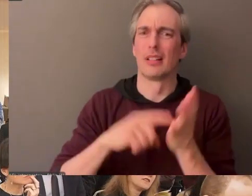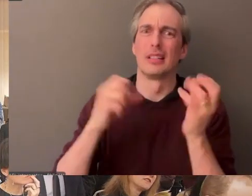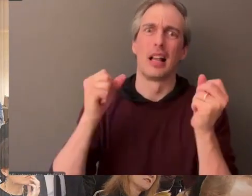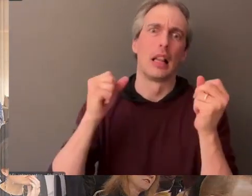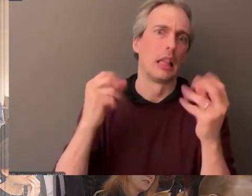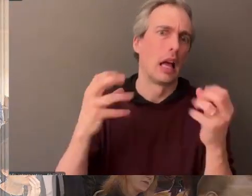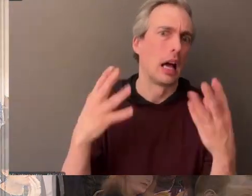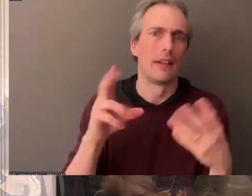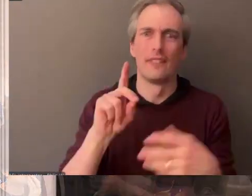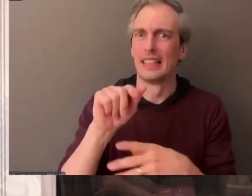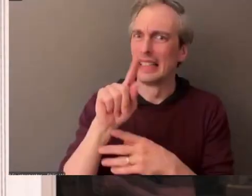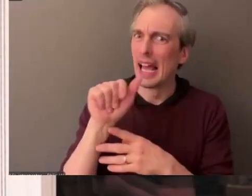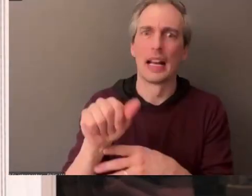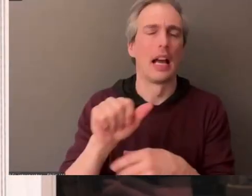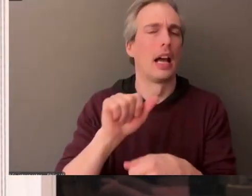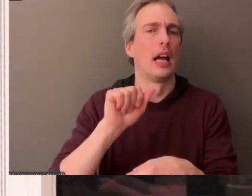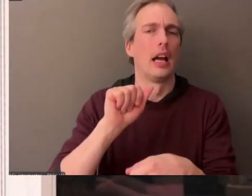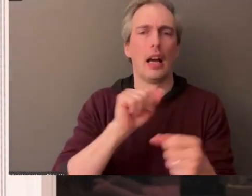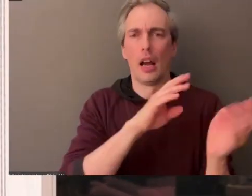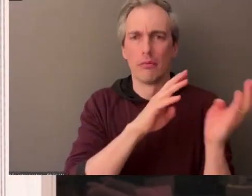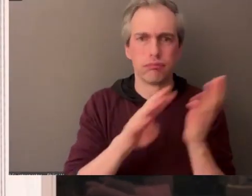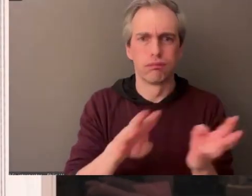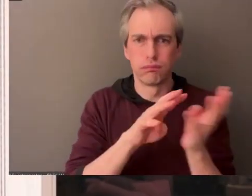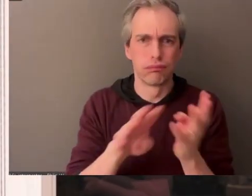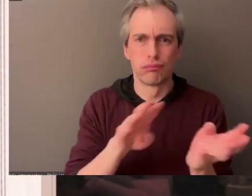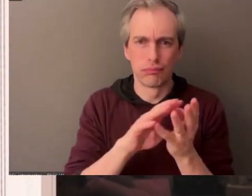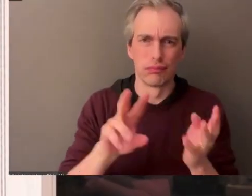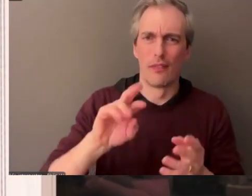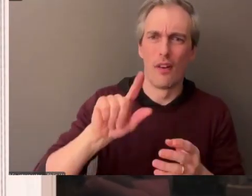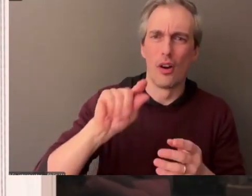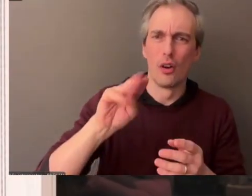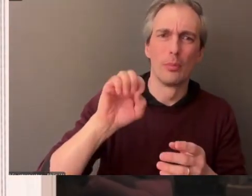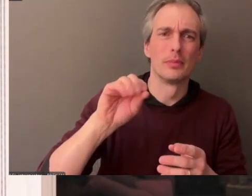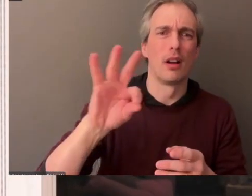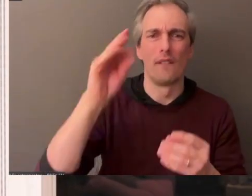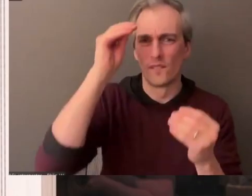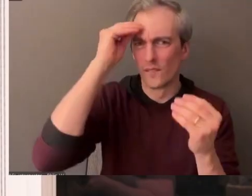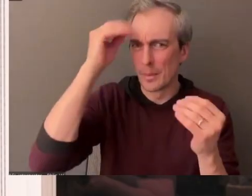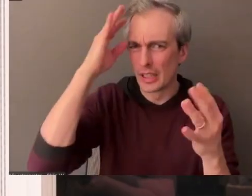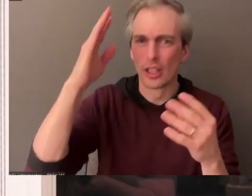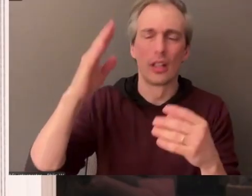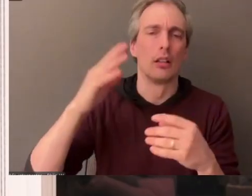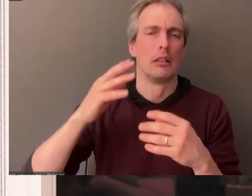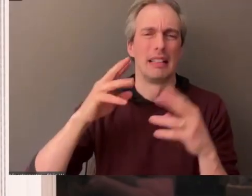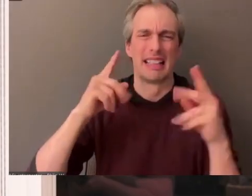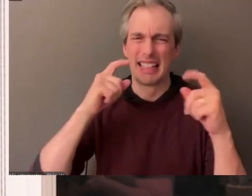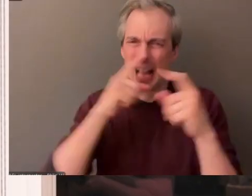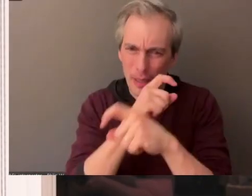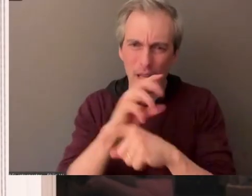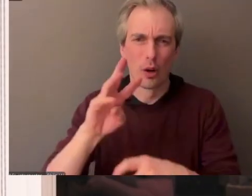I mean... A design system helps by... People not repeating the